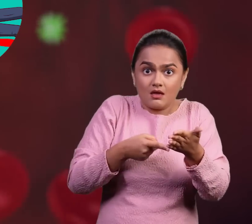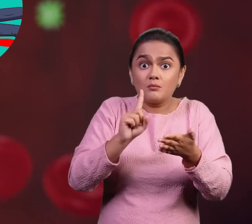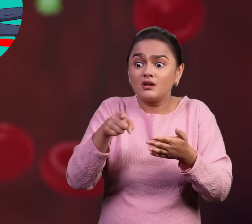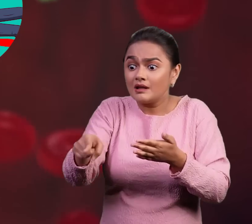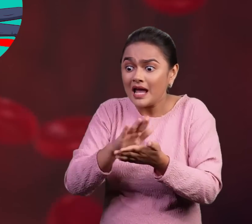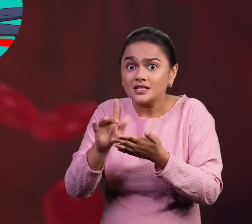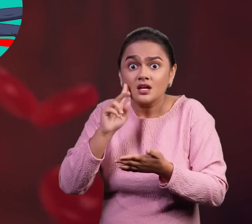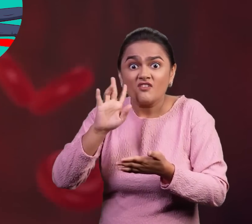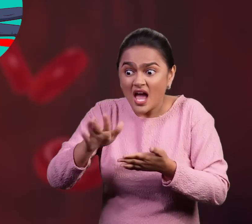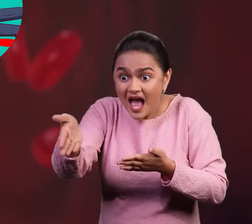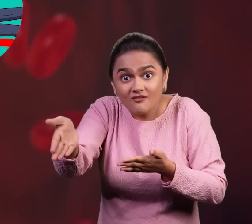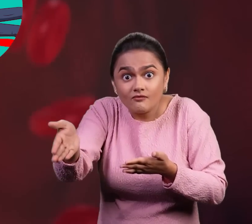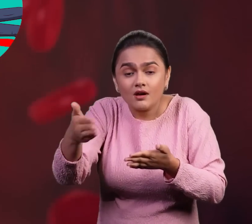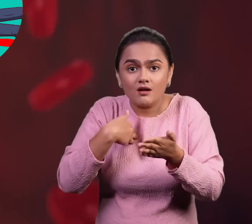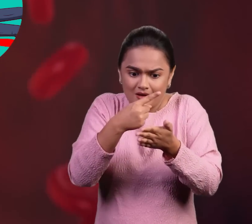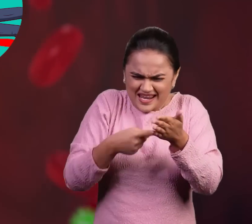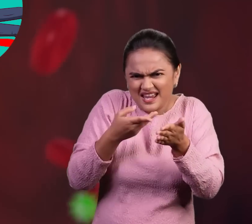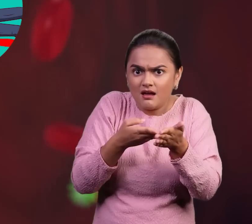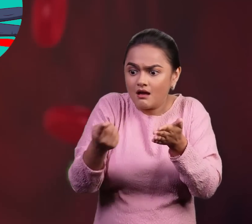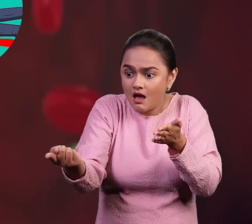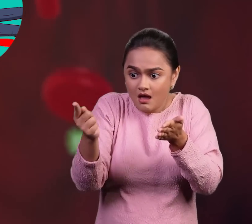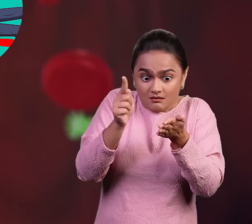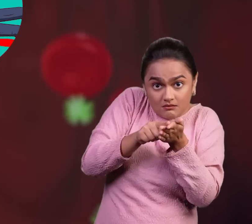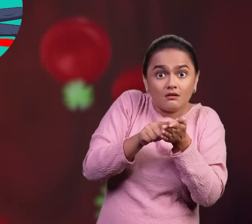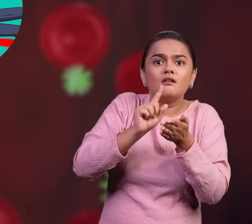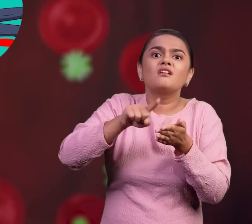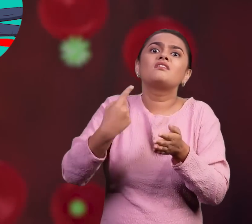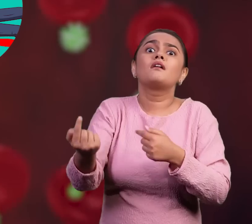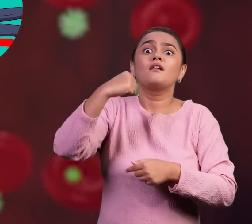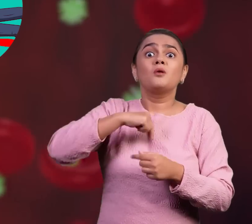and his infected blood comes into contact with yours, you could contract the virus.